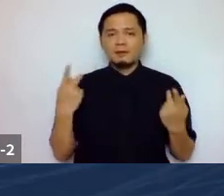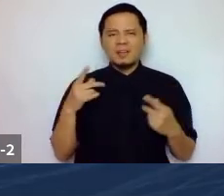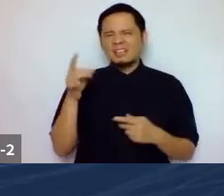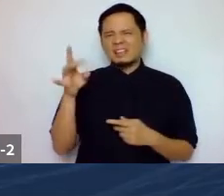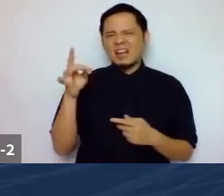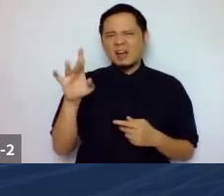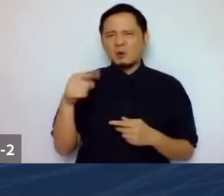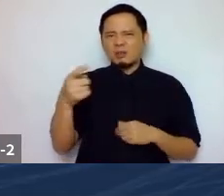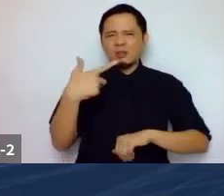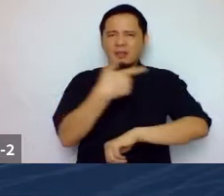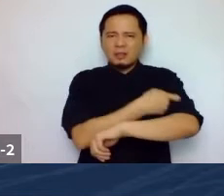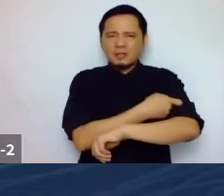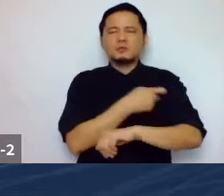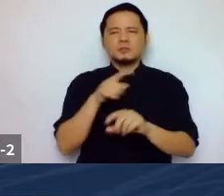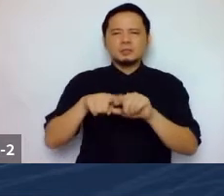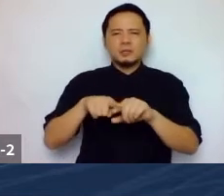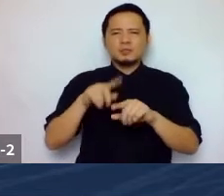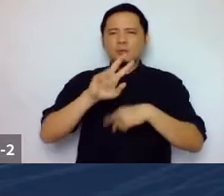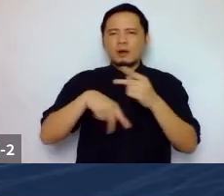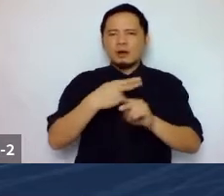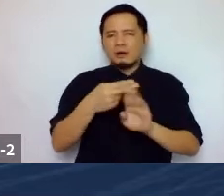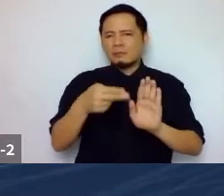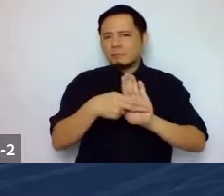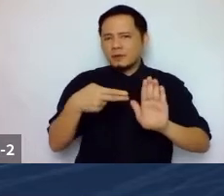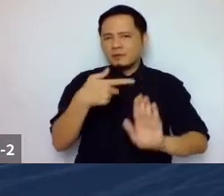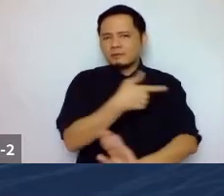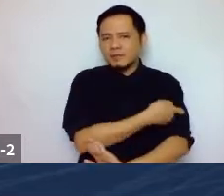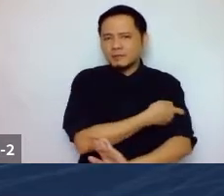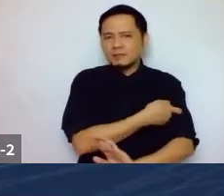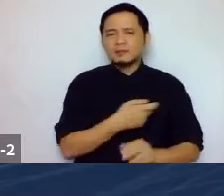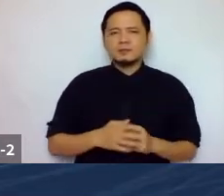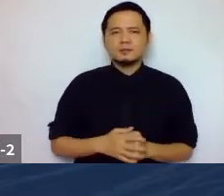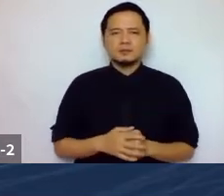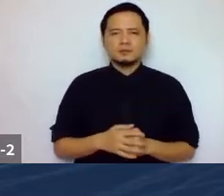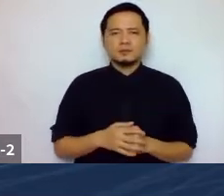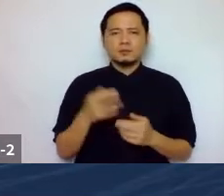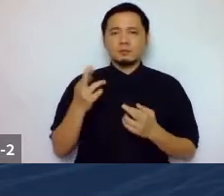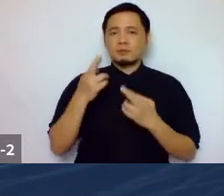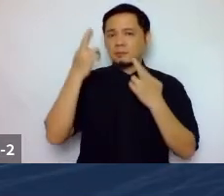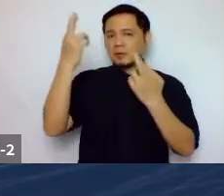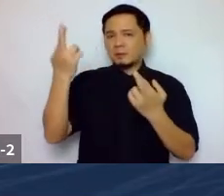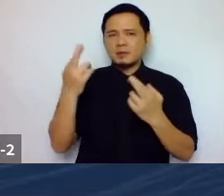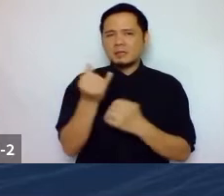So that depends on the type of vaccines and recommended series of doses that we need to receive.